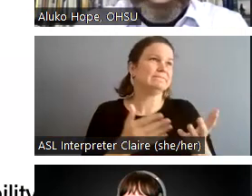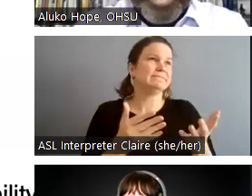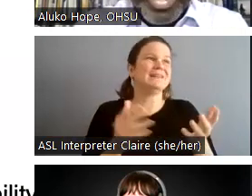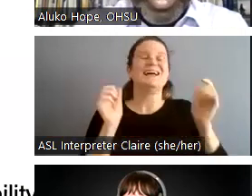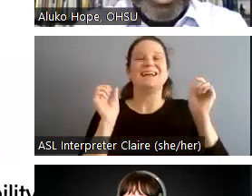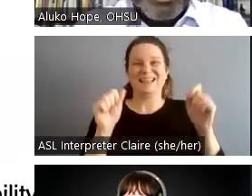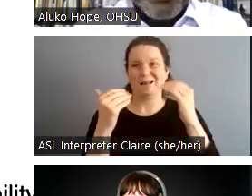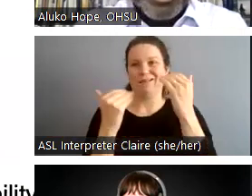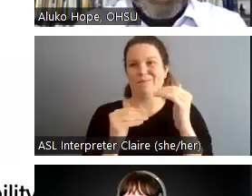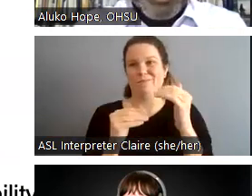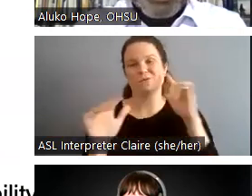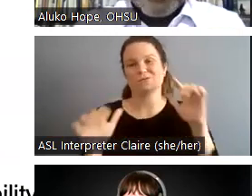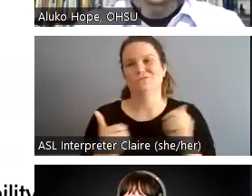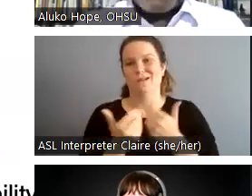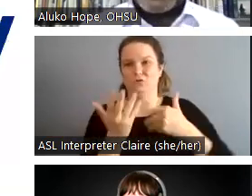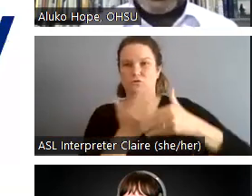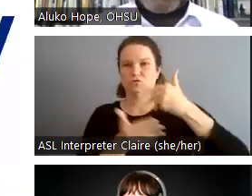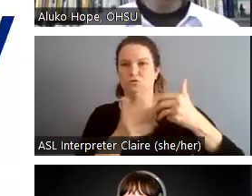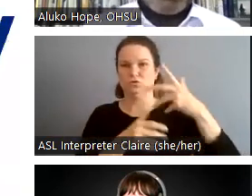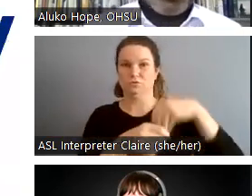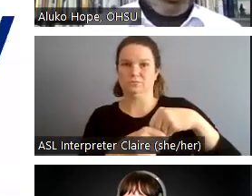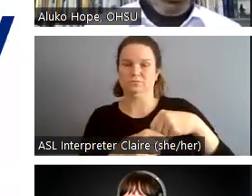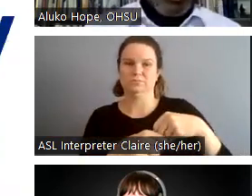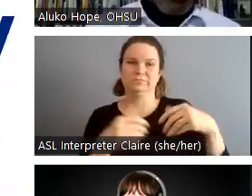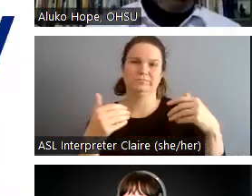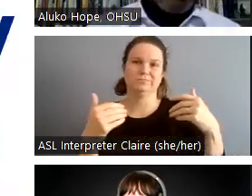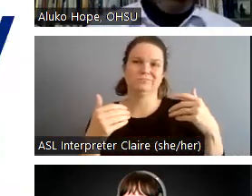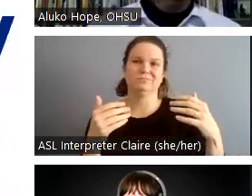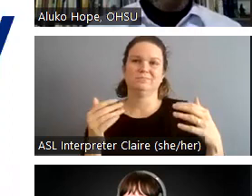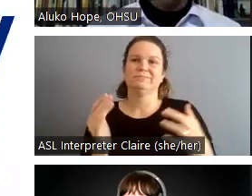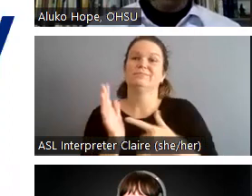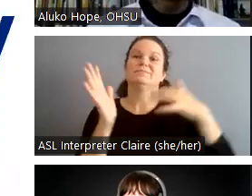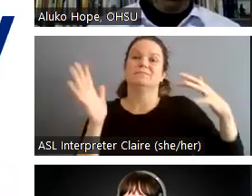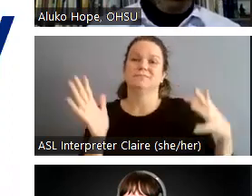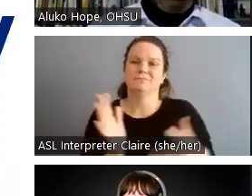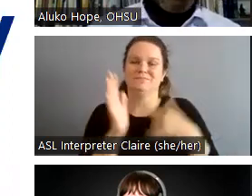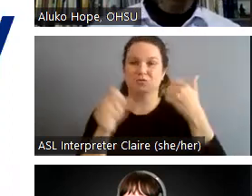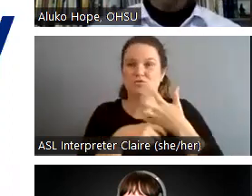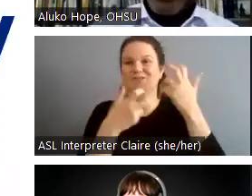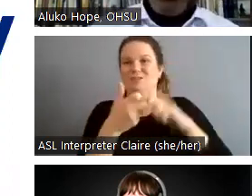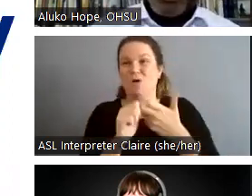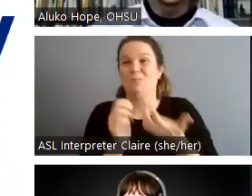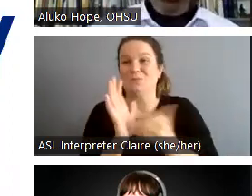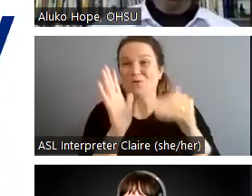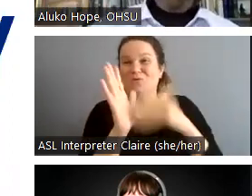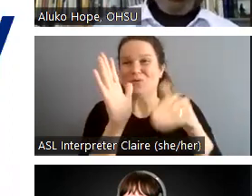right? And that, and so I think it's a very episodic kind of disability. And so, I think teaching patients how to